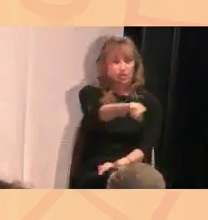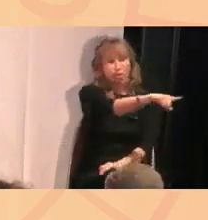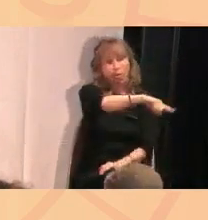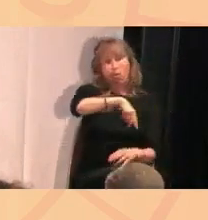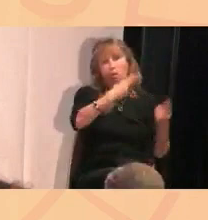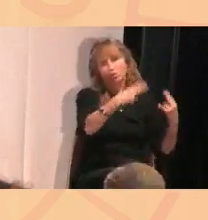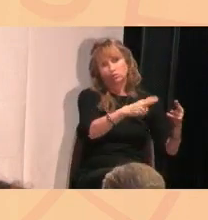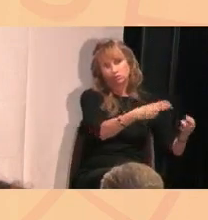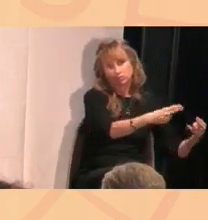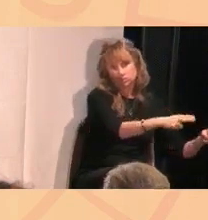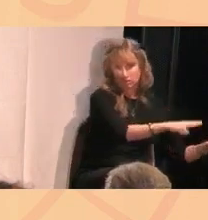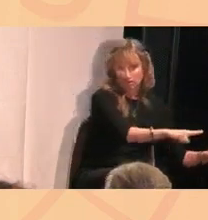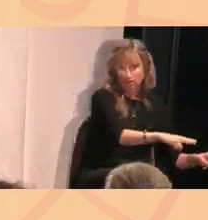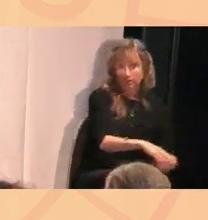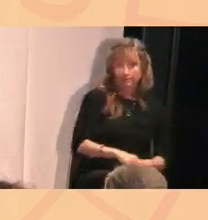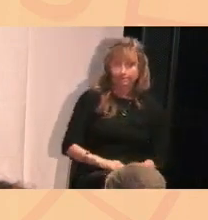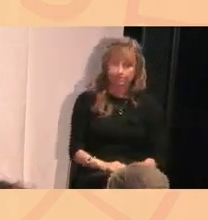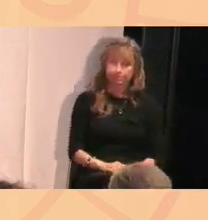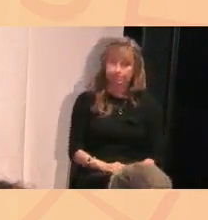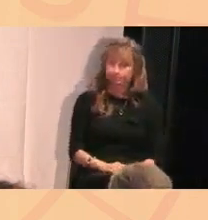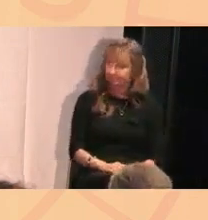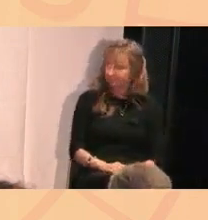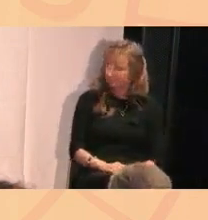who gave their lives that this thing is here.